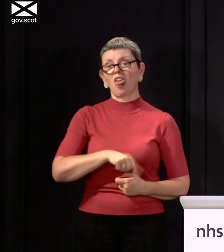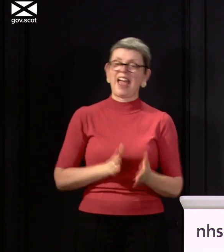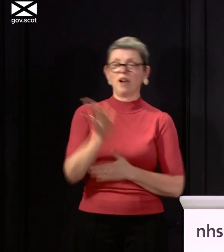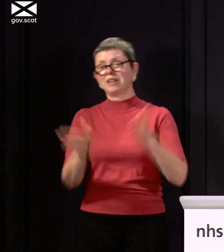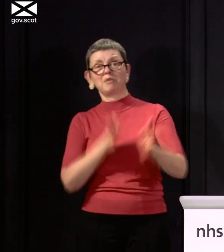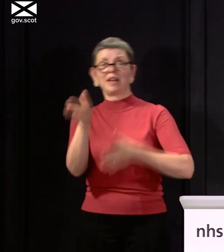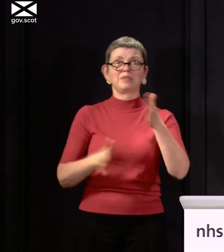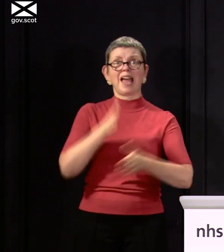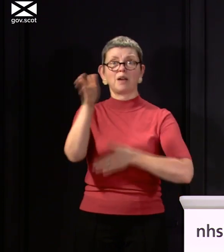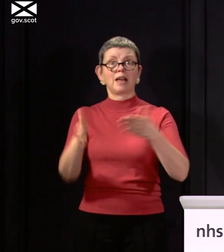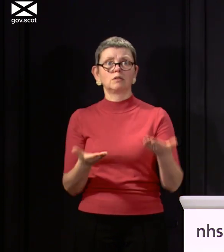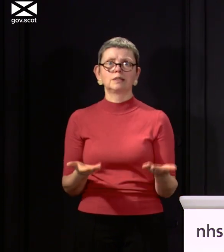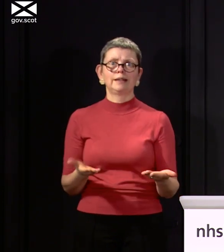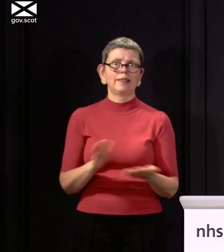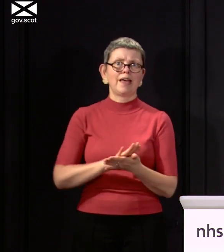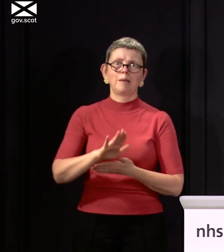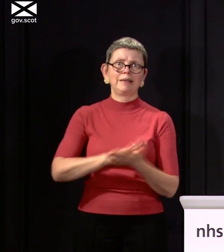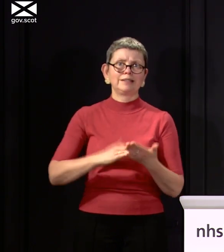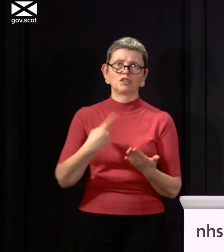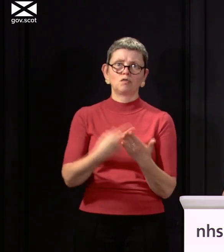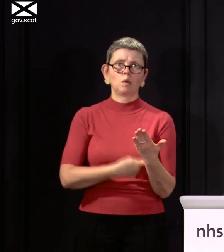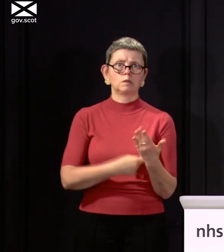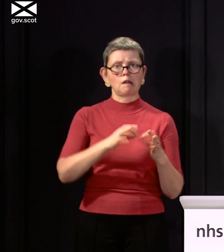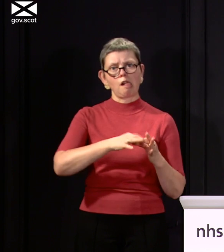you that these restrictions have to stay in place. And unfortunately probably, having